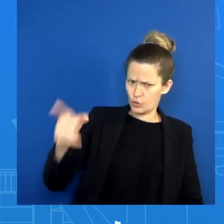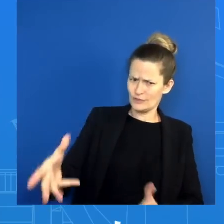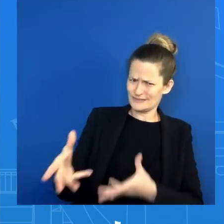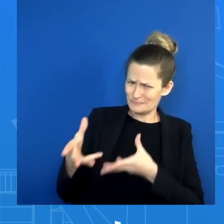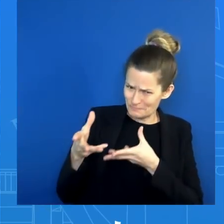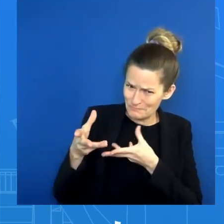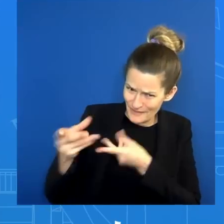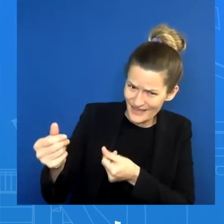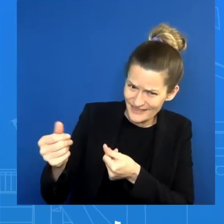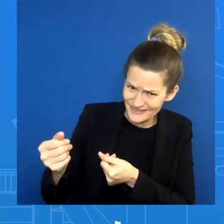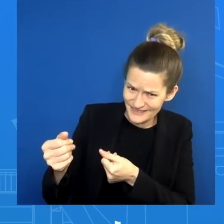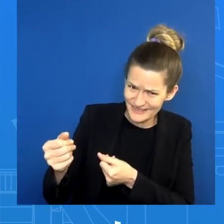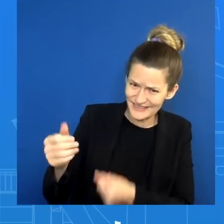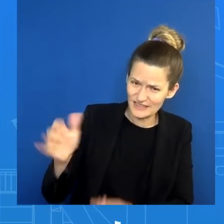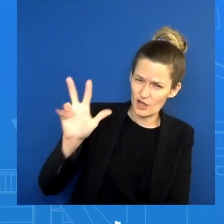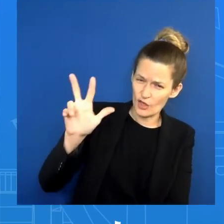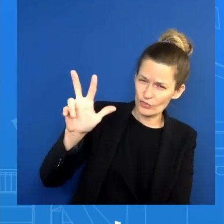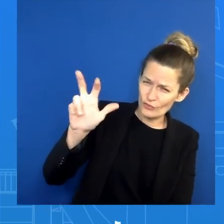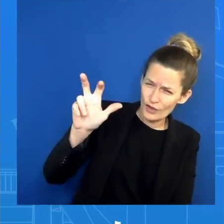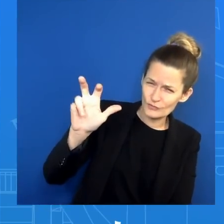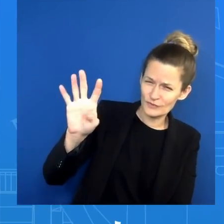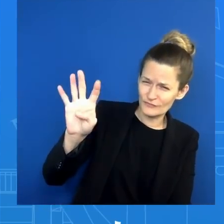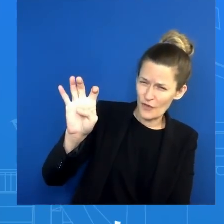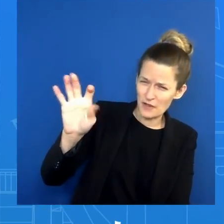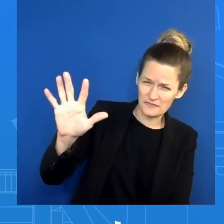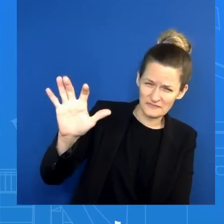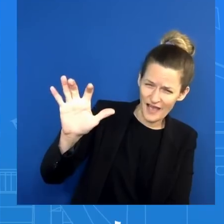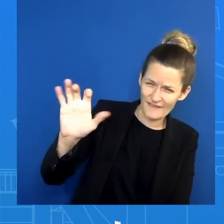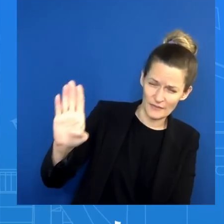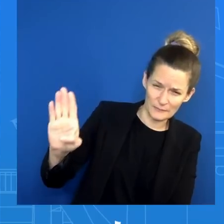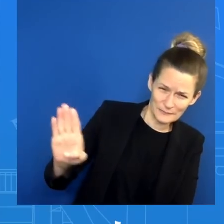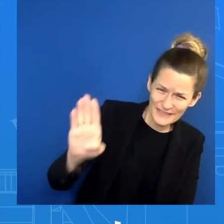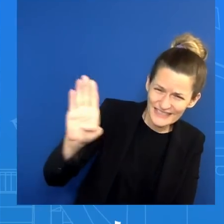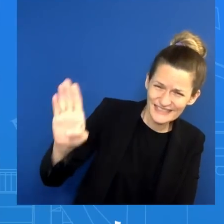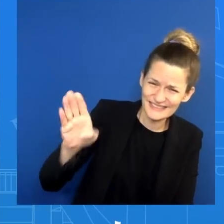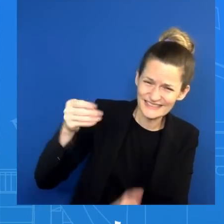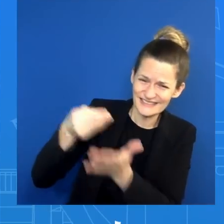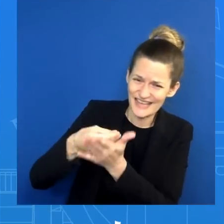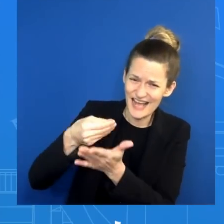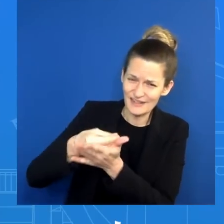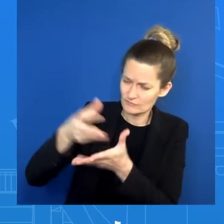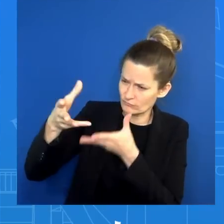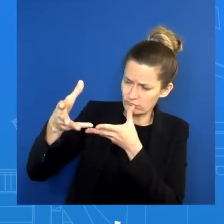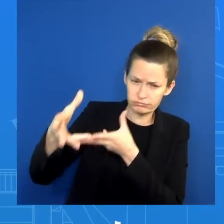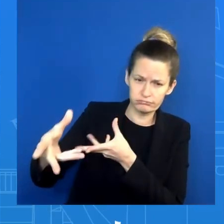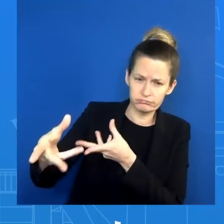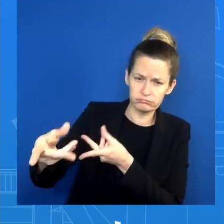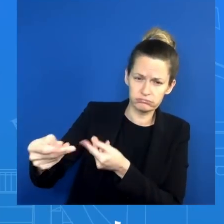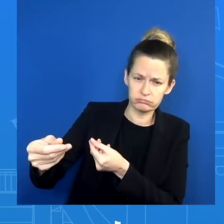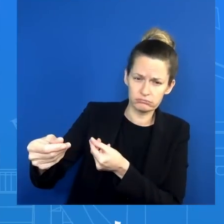you know, without you know, without explicitly saying where that money is coming from and that that will,